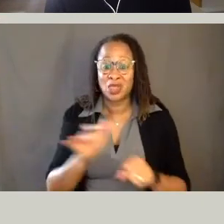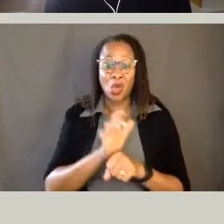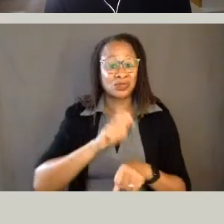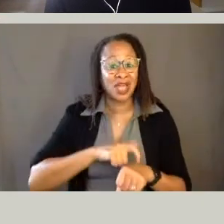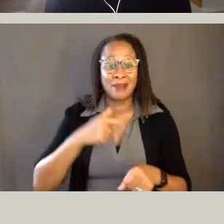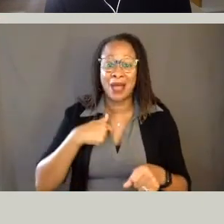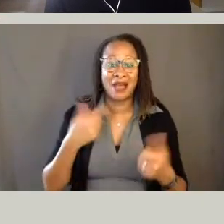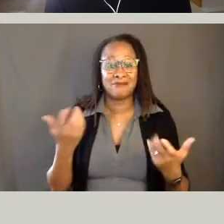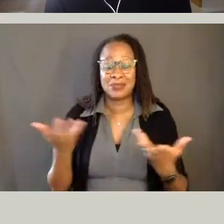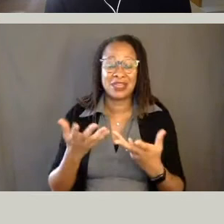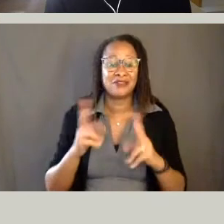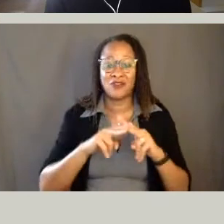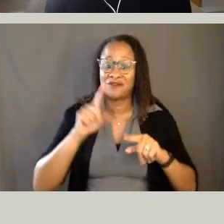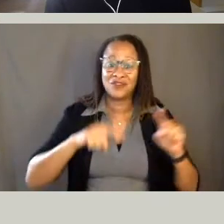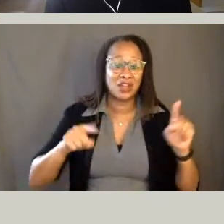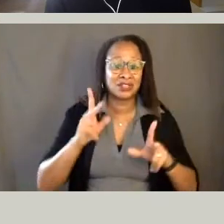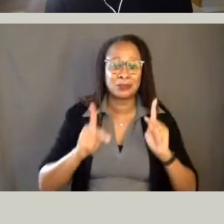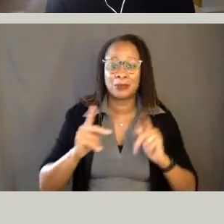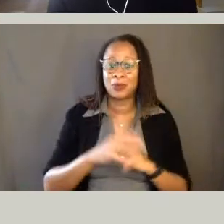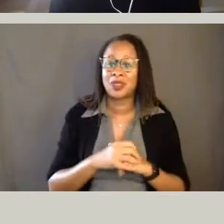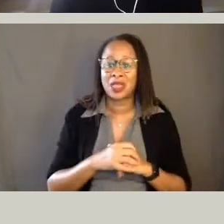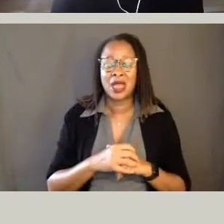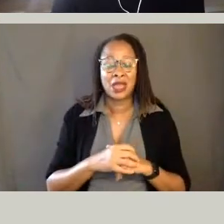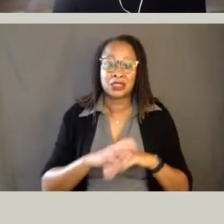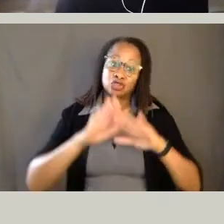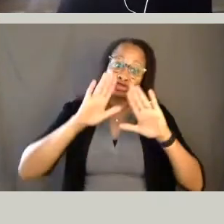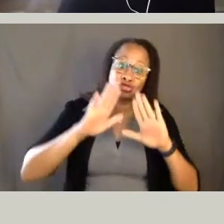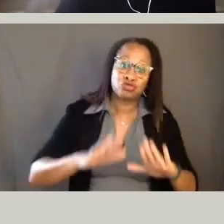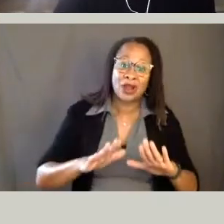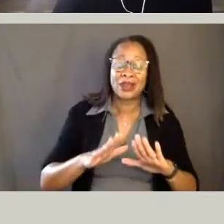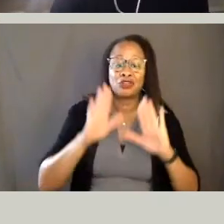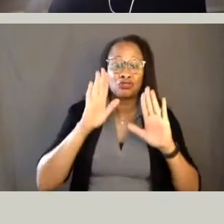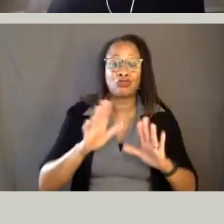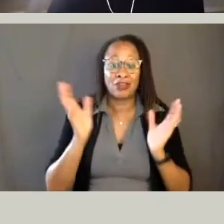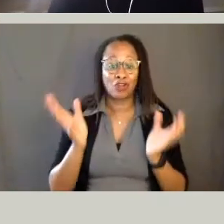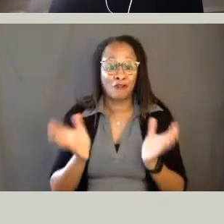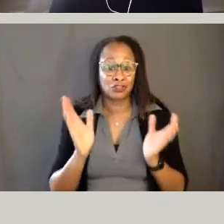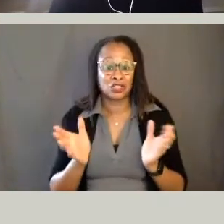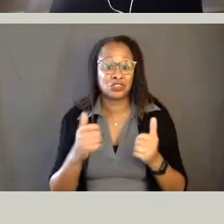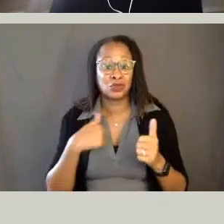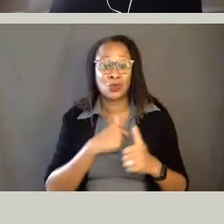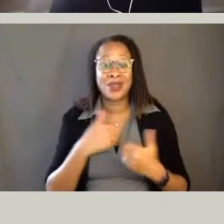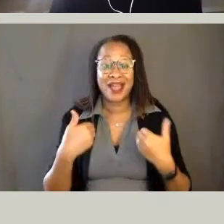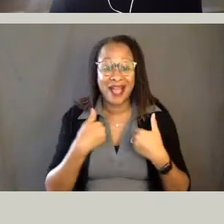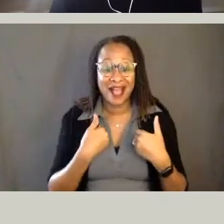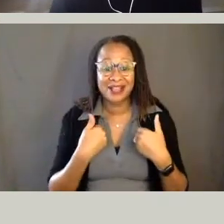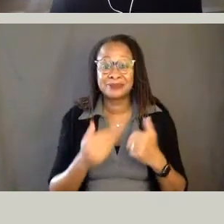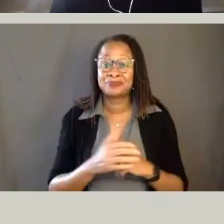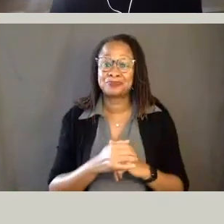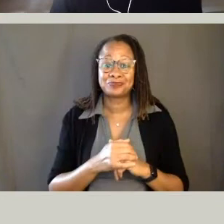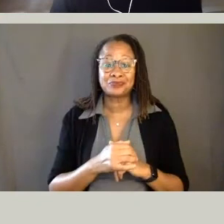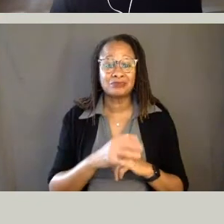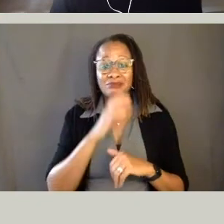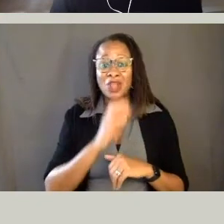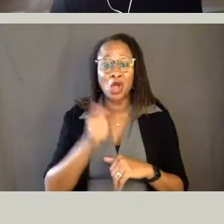from various folks and it was great, like it was a great conversation that we had, and the older white male programmer